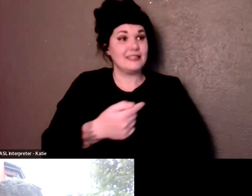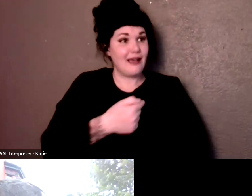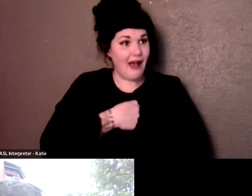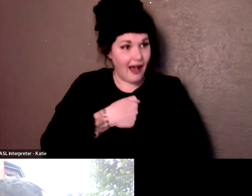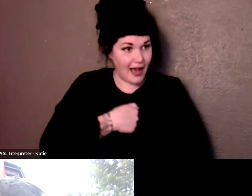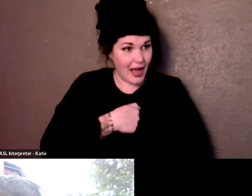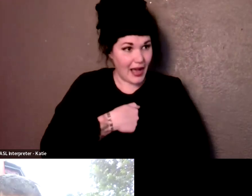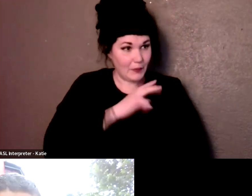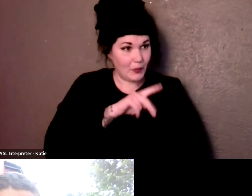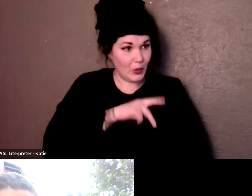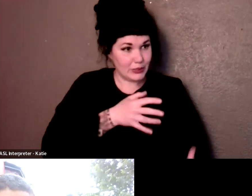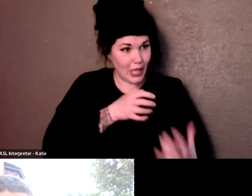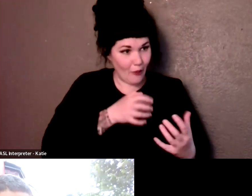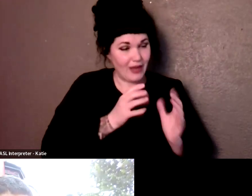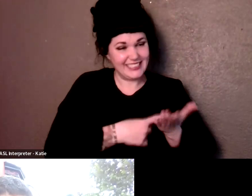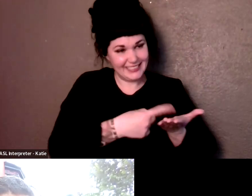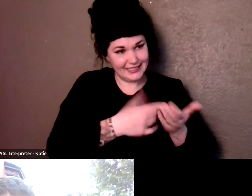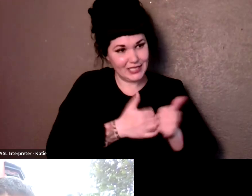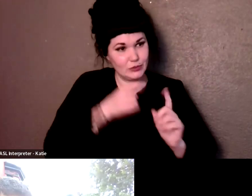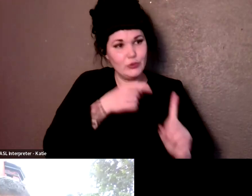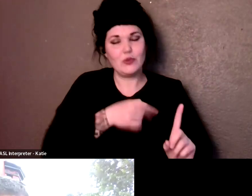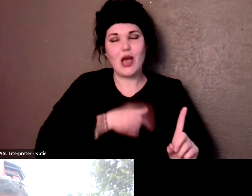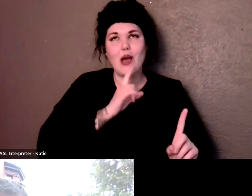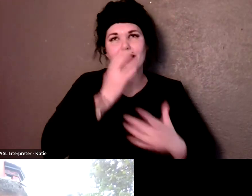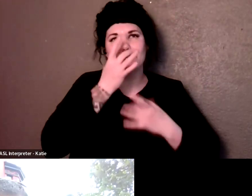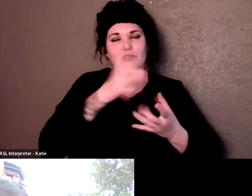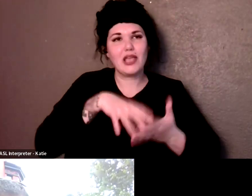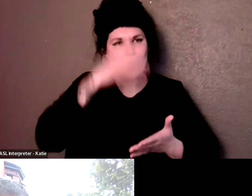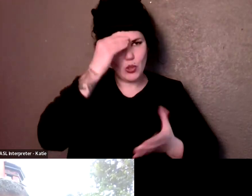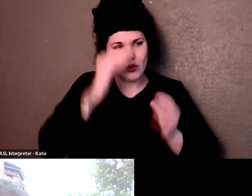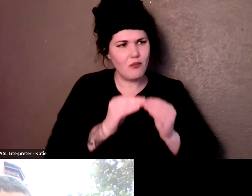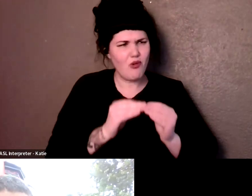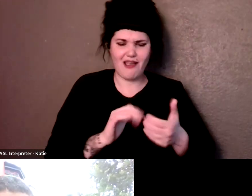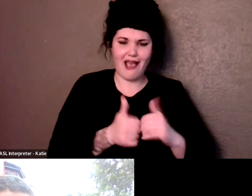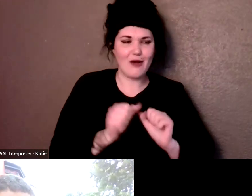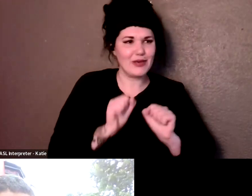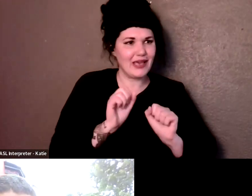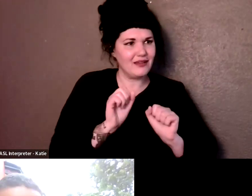Super interested in learning more about how one can become friends with a bobcat, just in